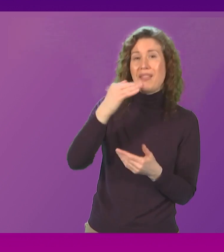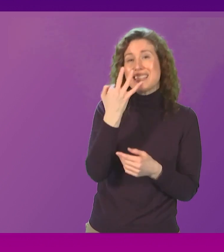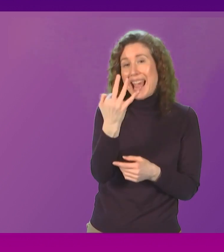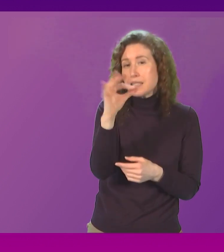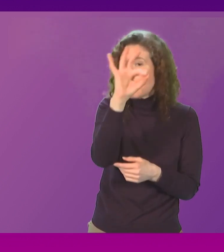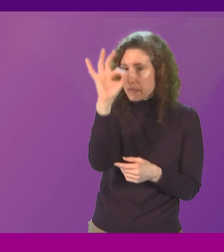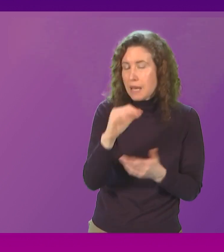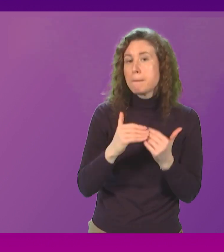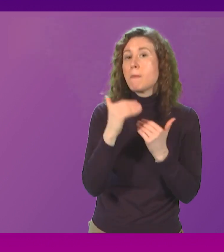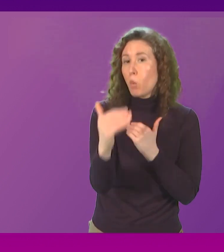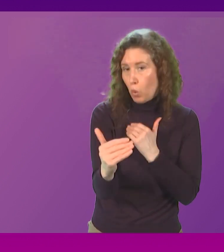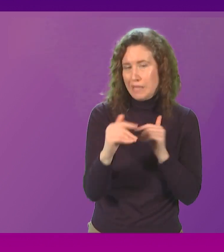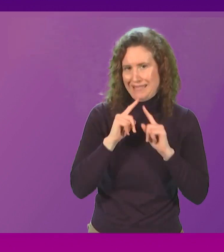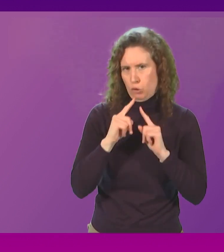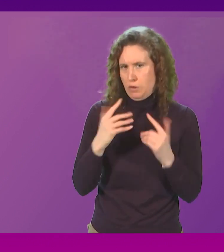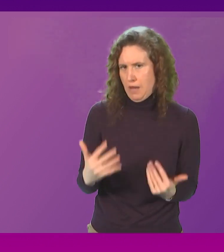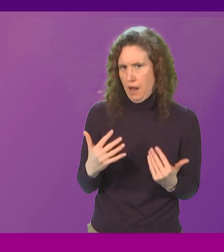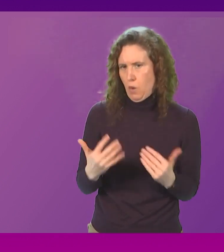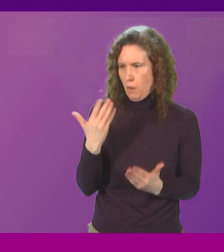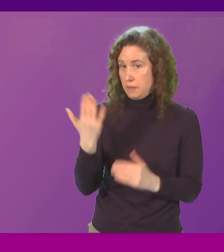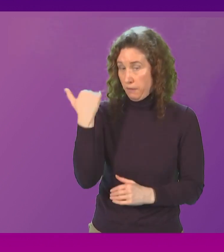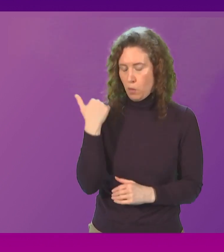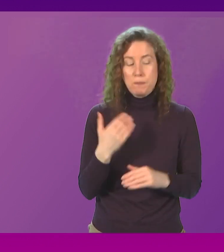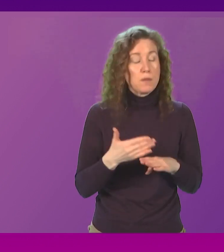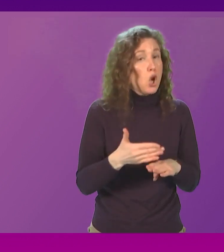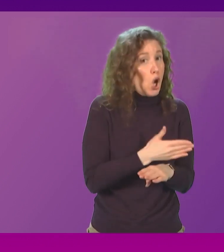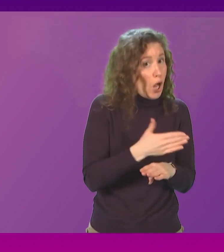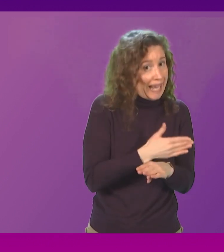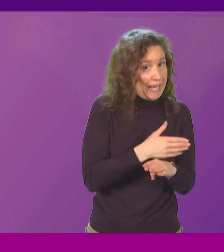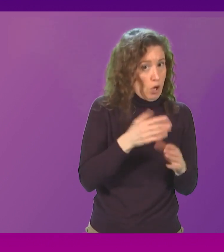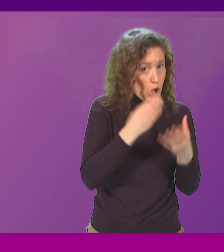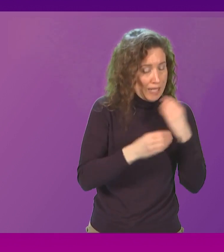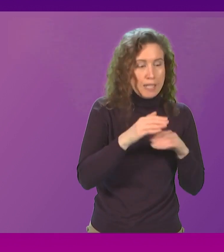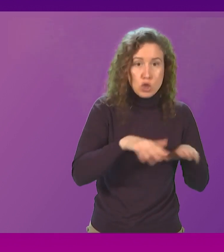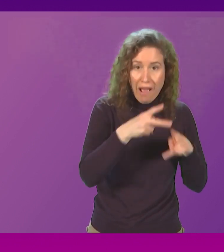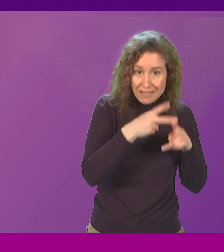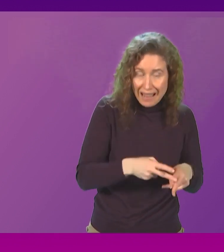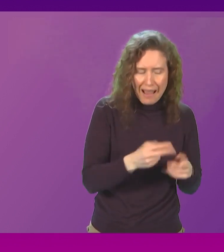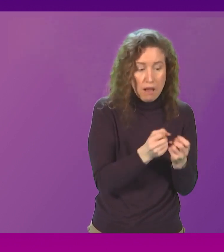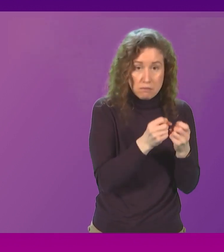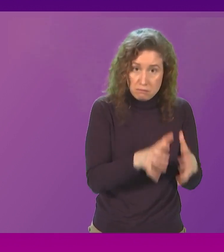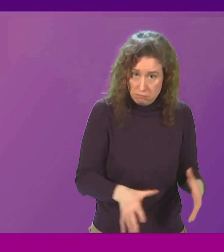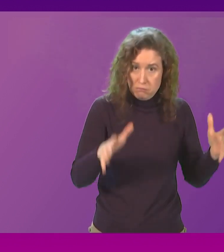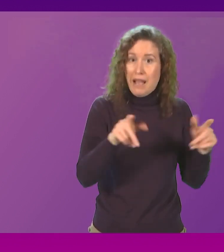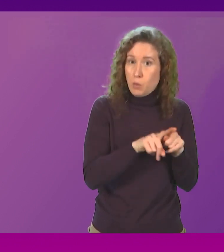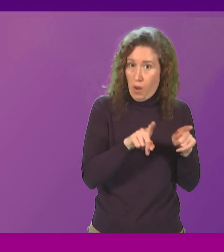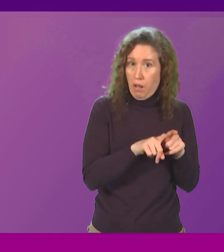In early learning and childcare settings, the numbers have increased as well.